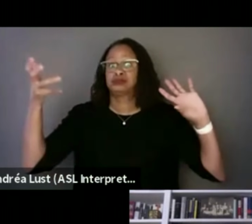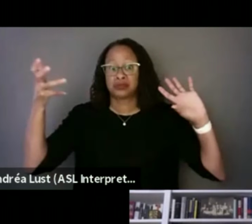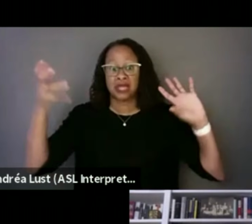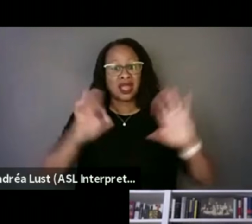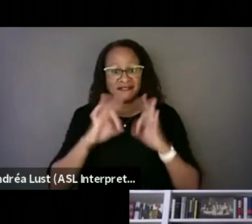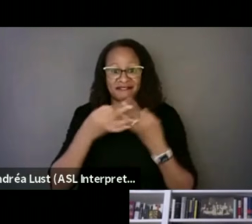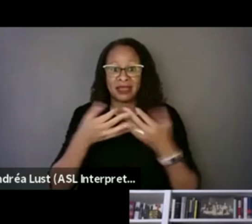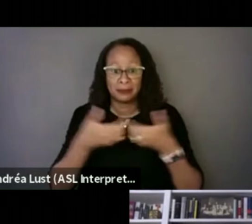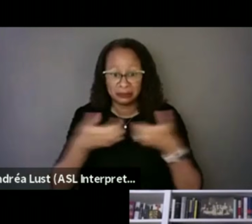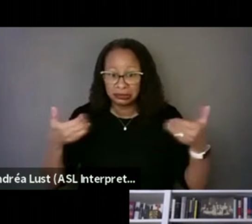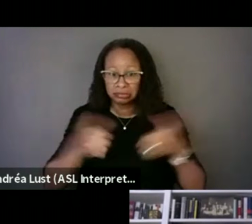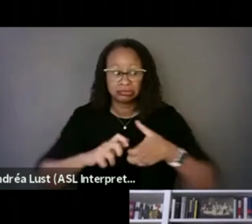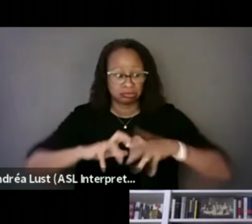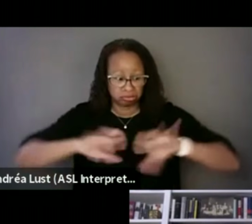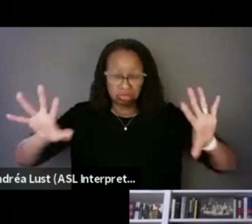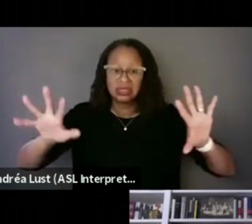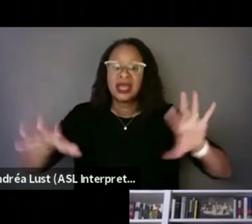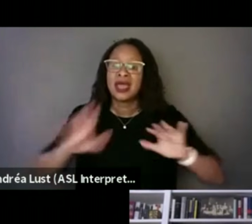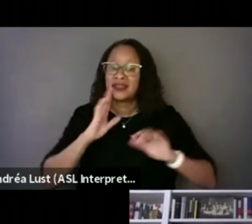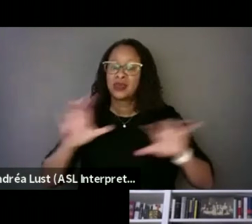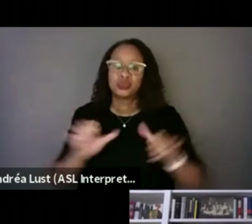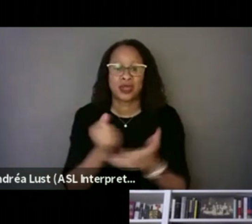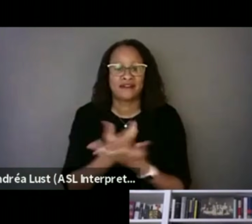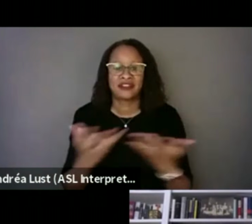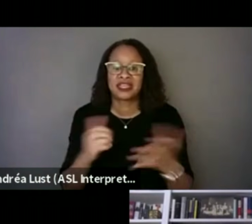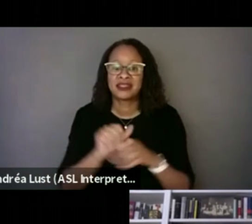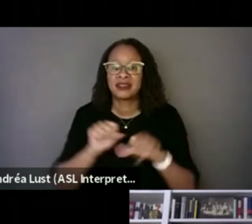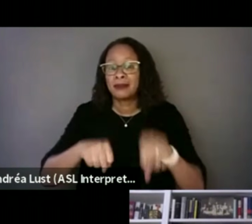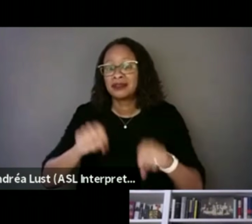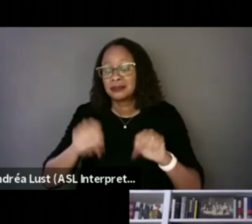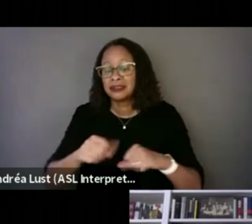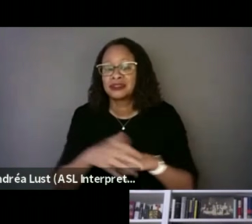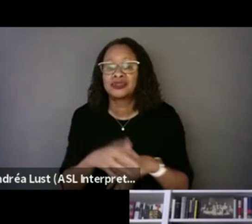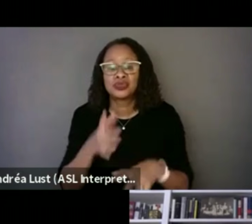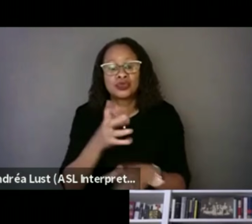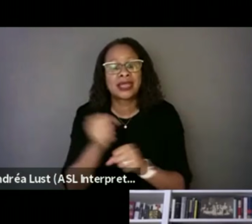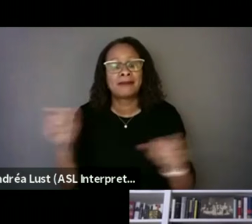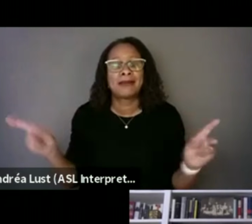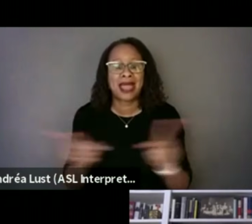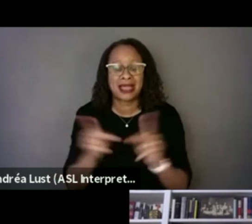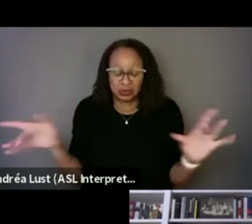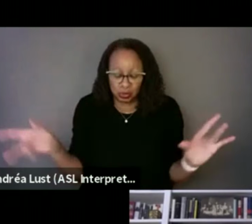are being ruptured and they will do everything in their possibility to get back to as good